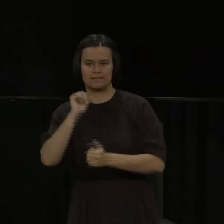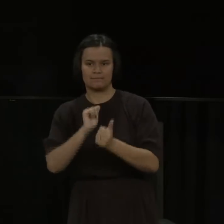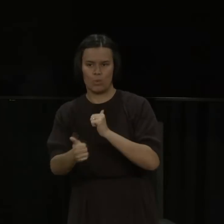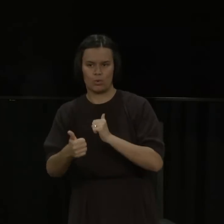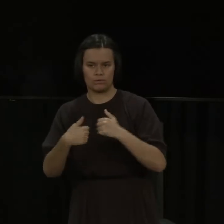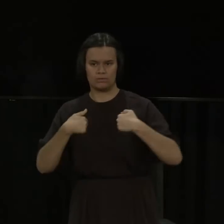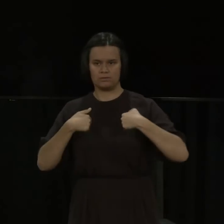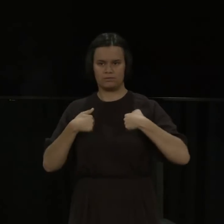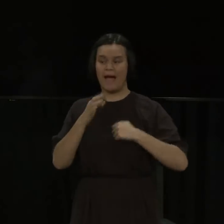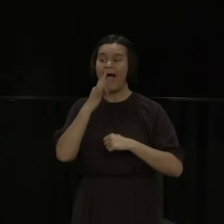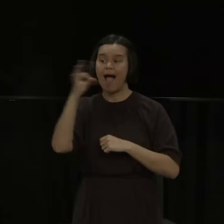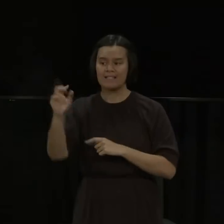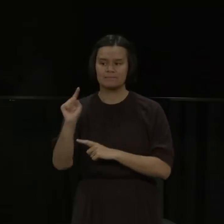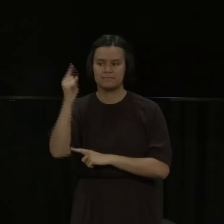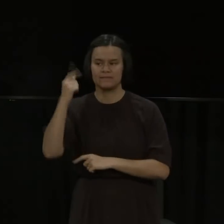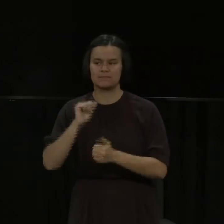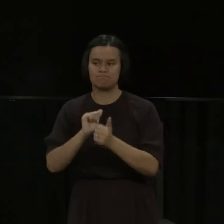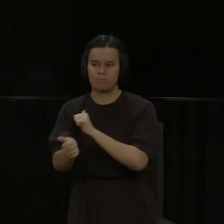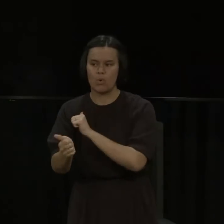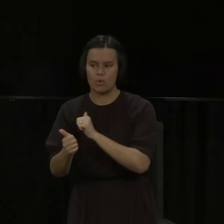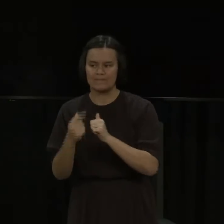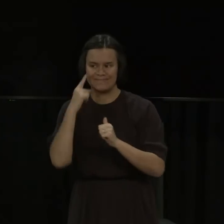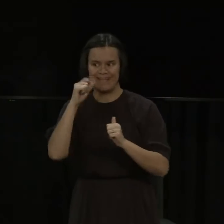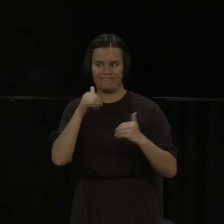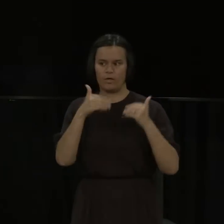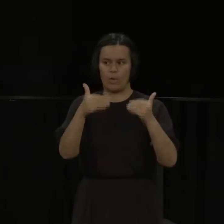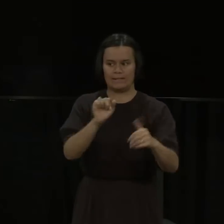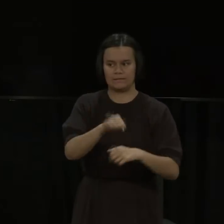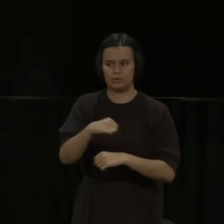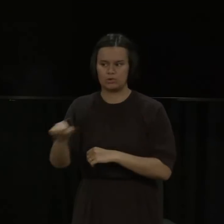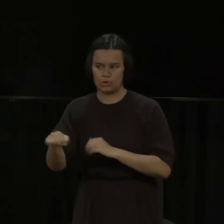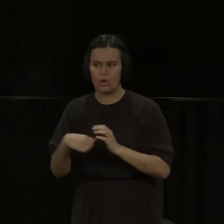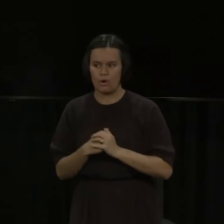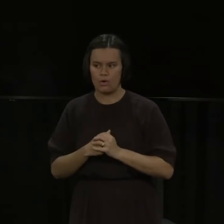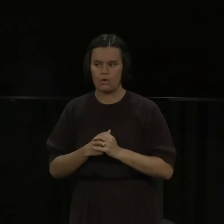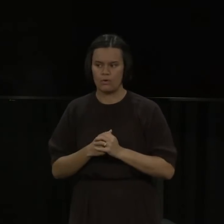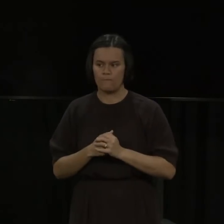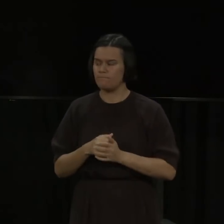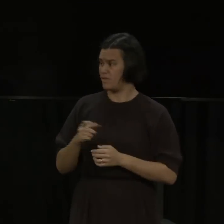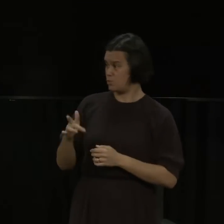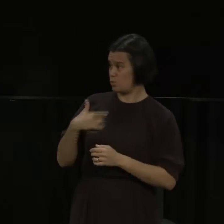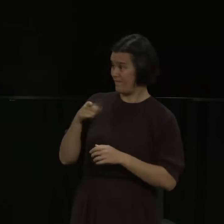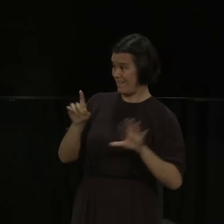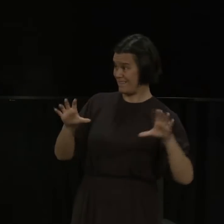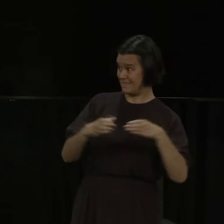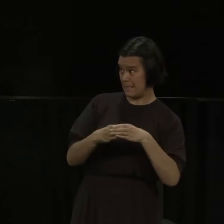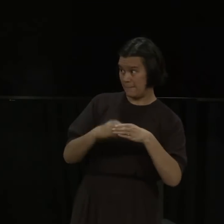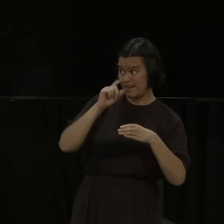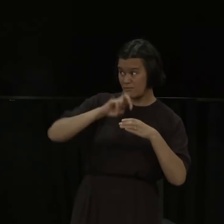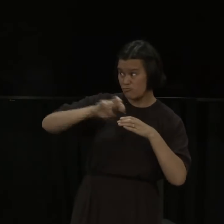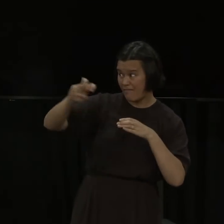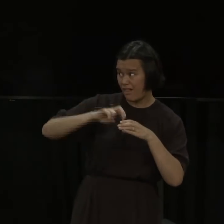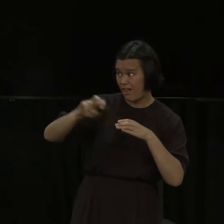will this mean for the a league in the super rugby this year?>> I may be a question for the Minister for sport, I'm not across the later discussions